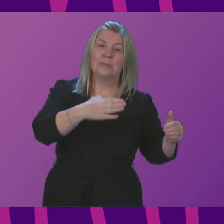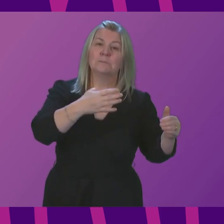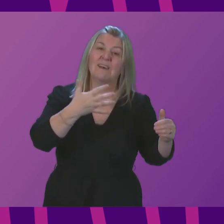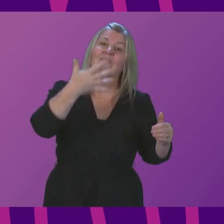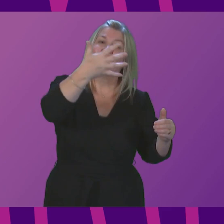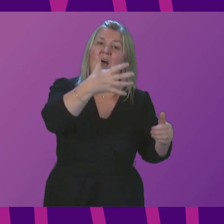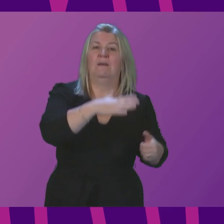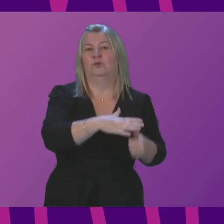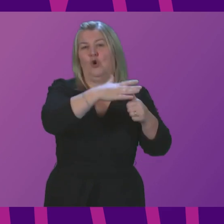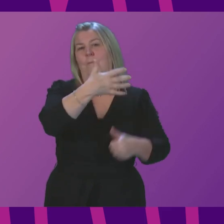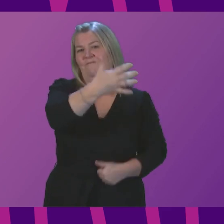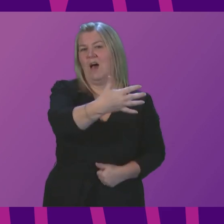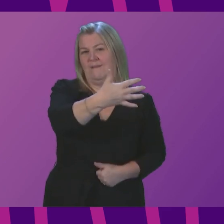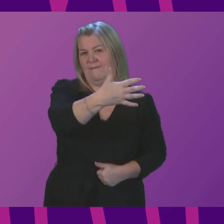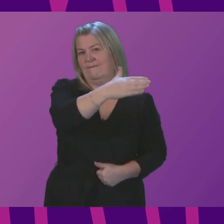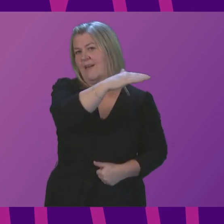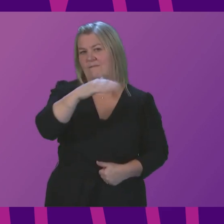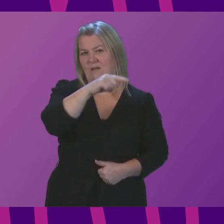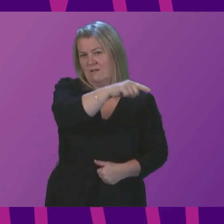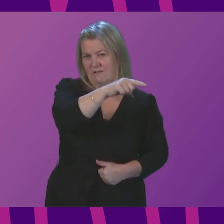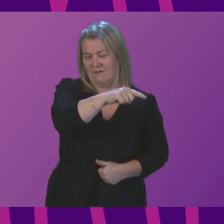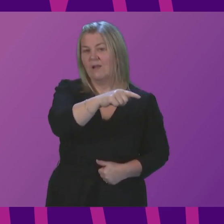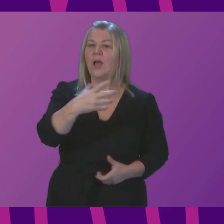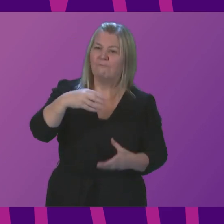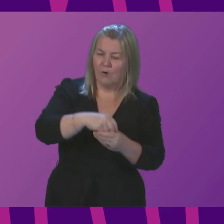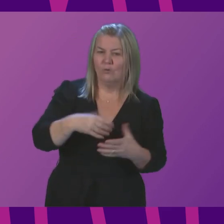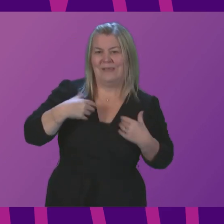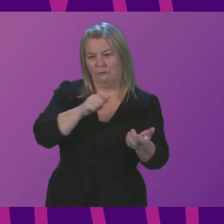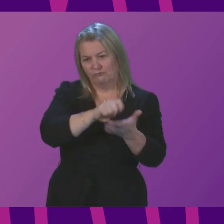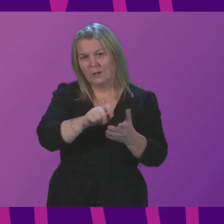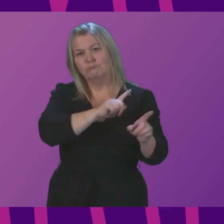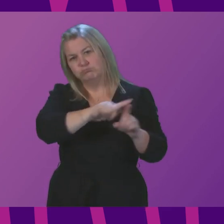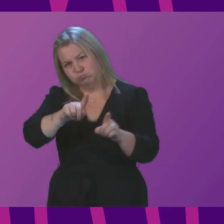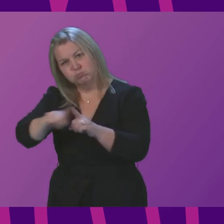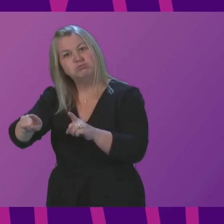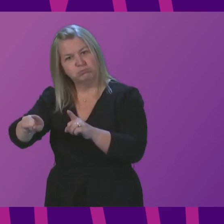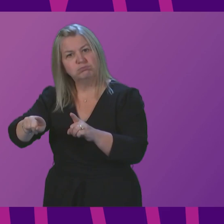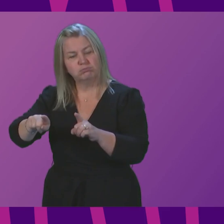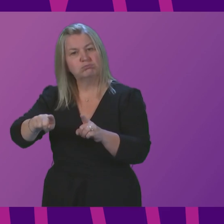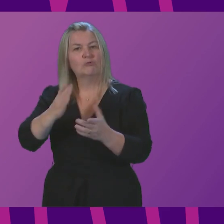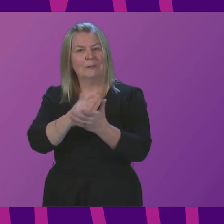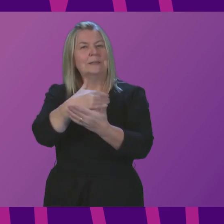ministerial powers of intervention under the National Health Service Act 1978. The last